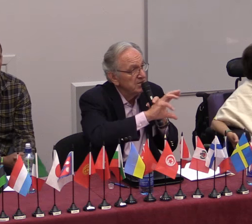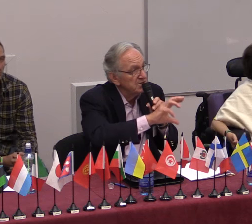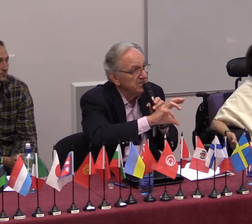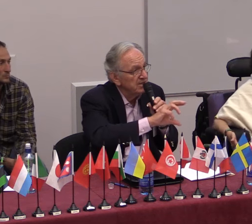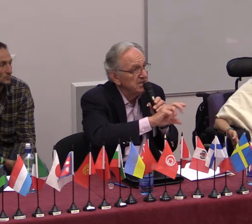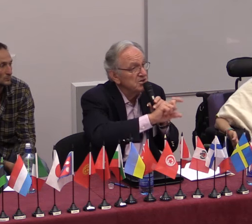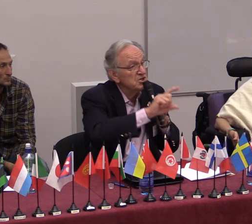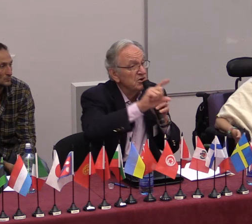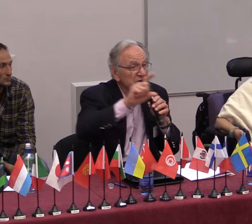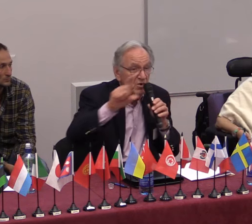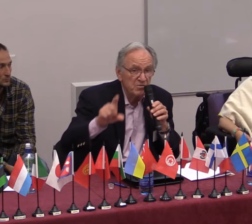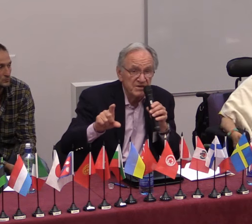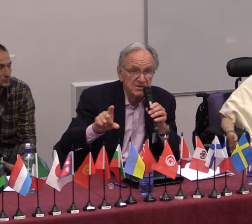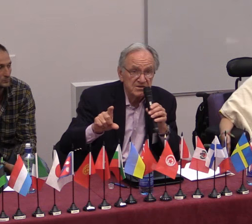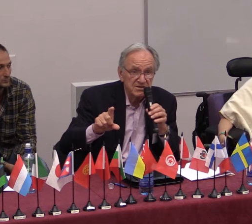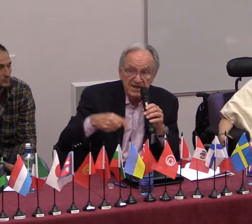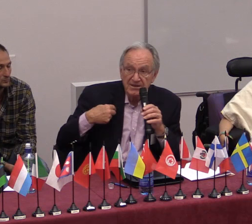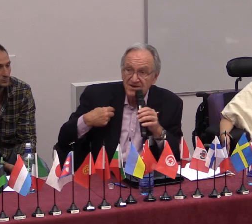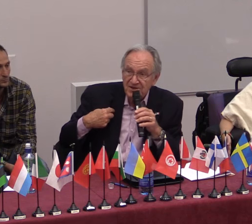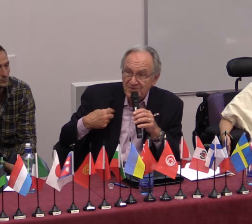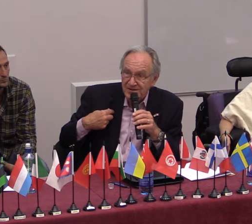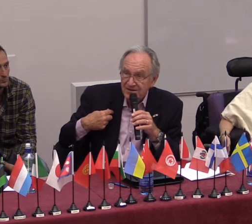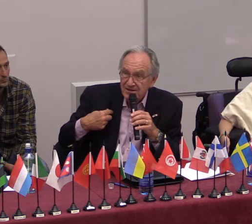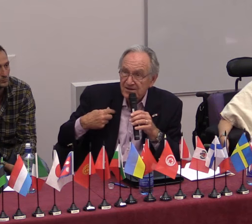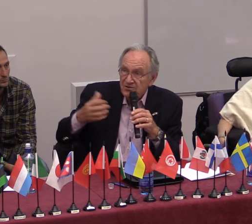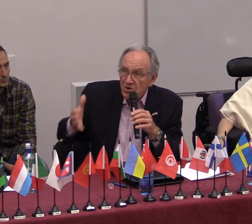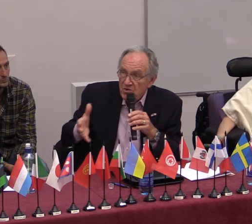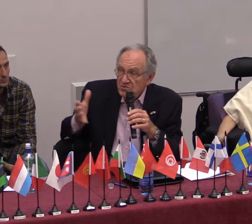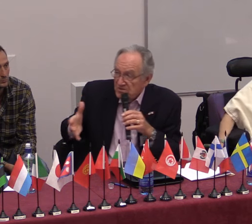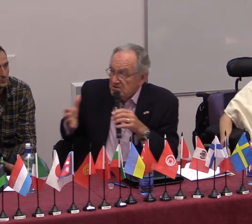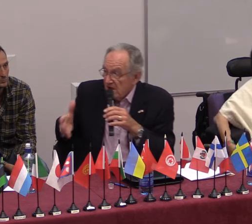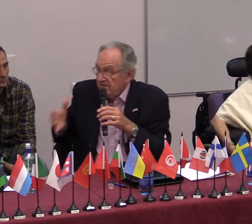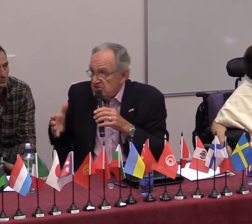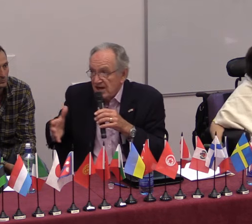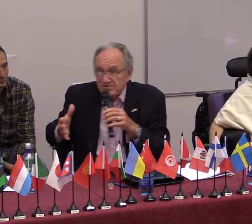with disabilities to start their own businesses, like Emily Hillman, their own coffee shops,